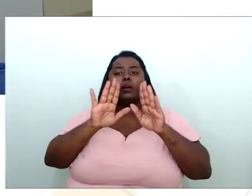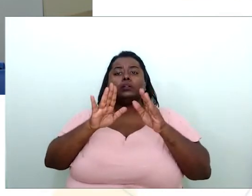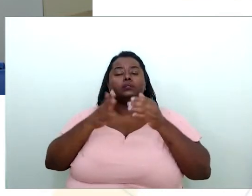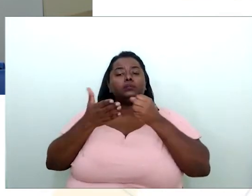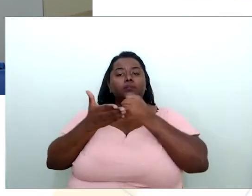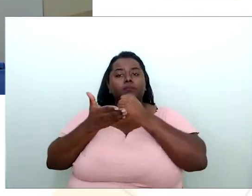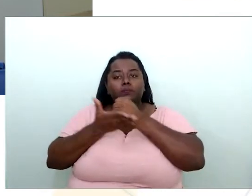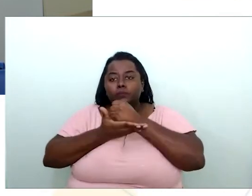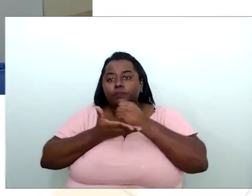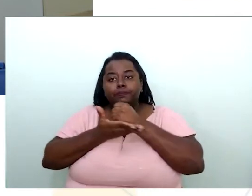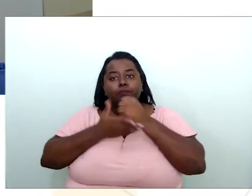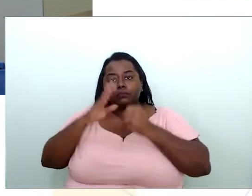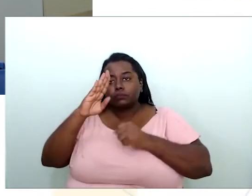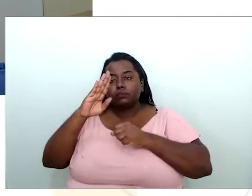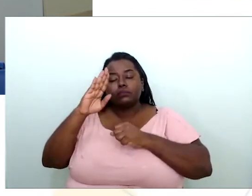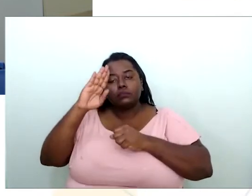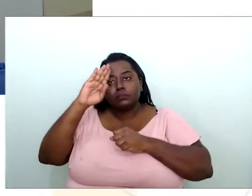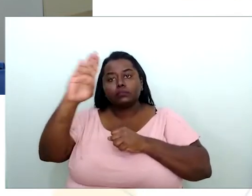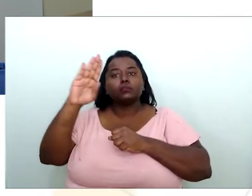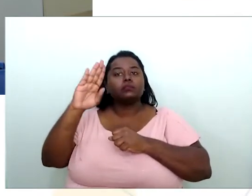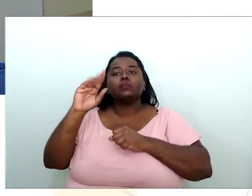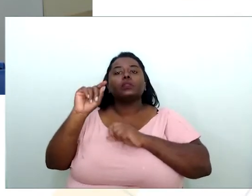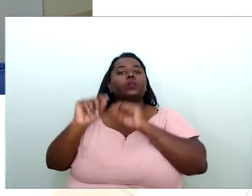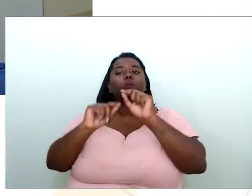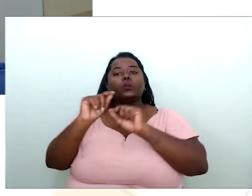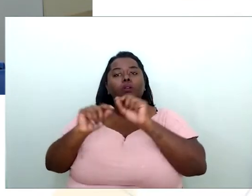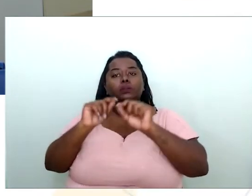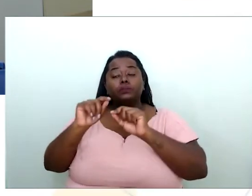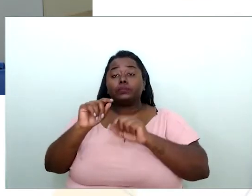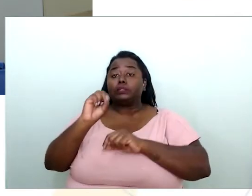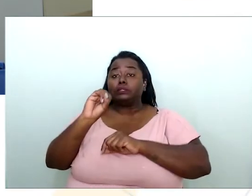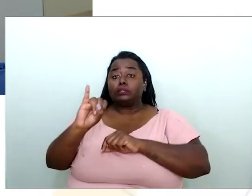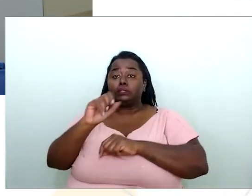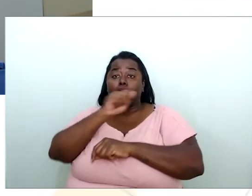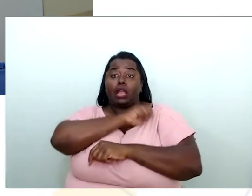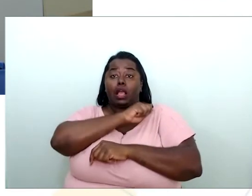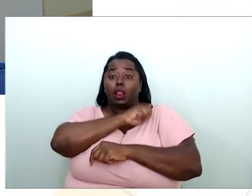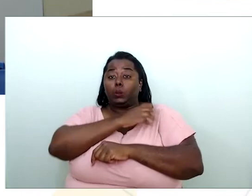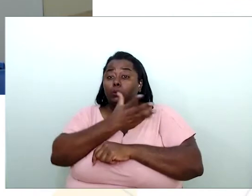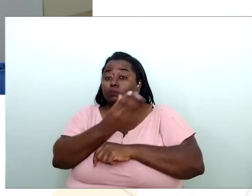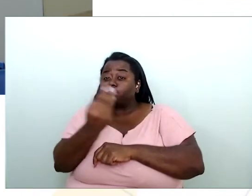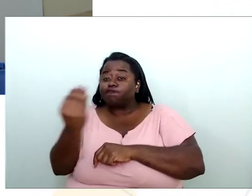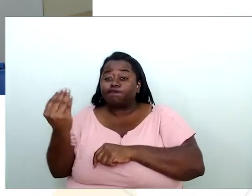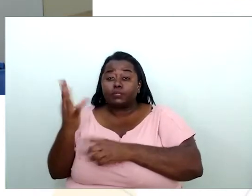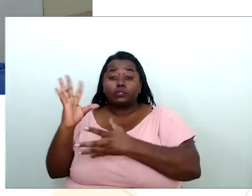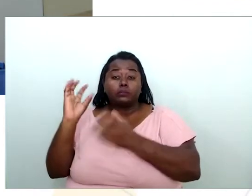the basic premise of MOOCs was that when you put very large numbers of students